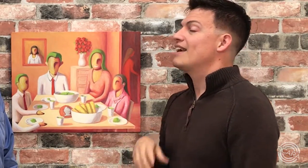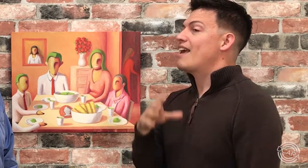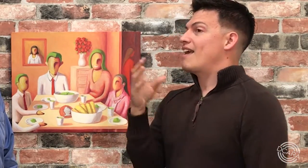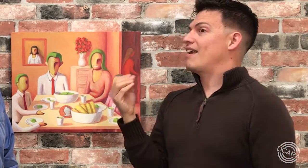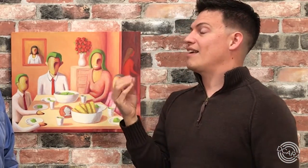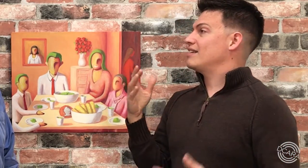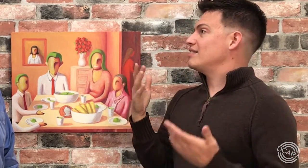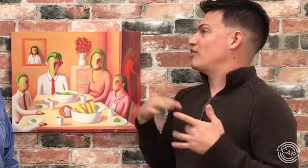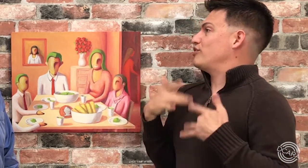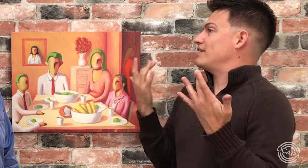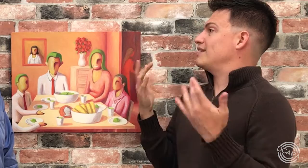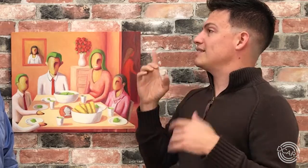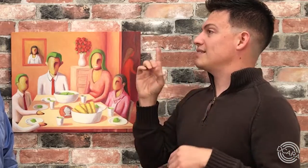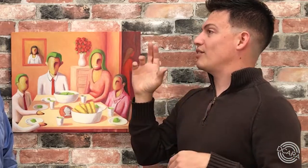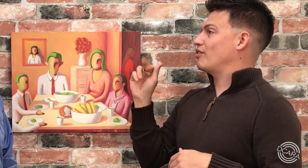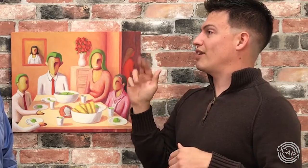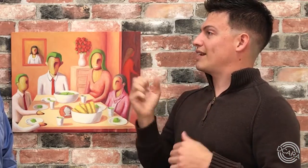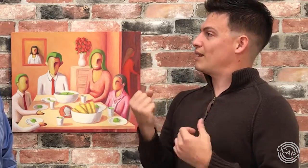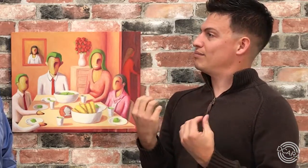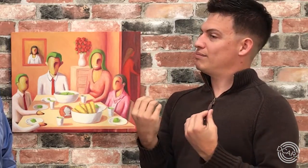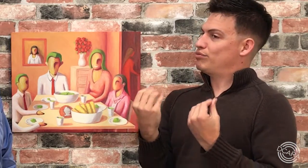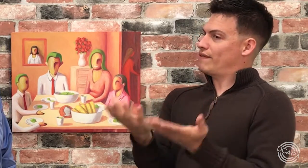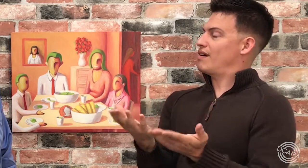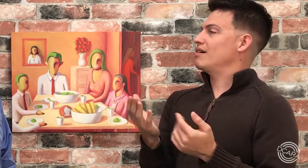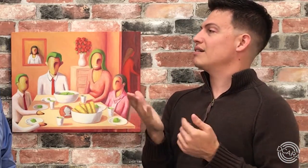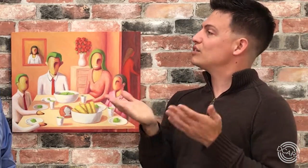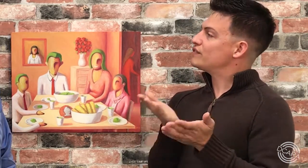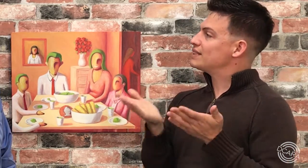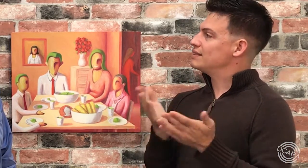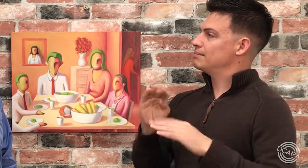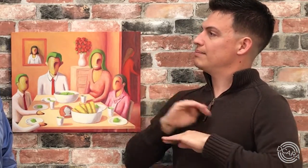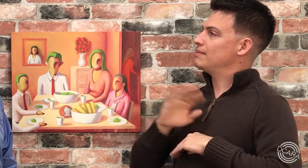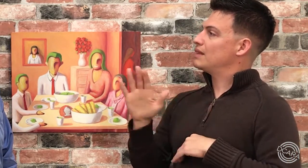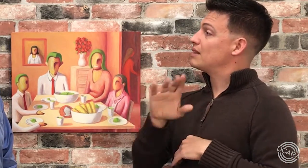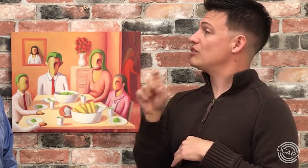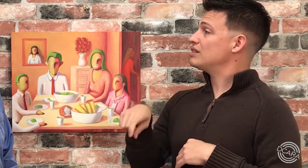And I am thrilled that DCARA provides a service to satisfy their need.